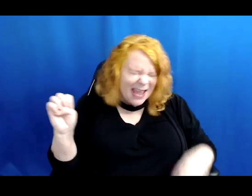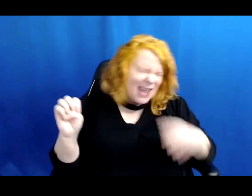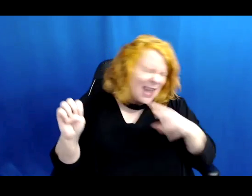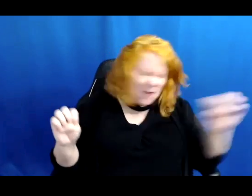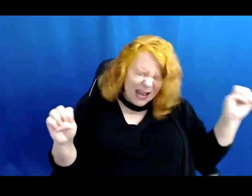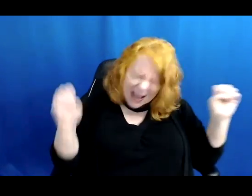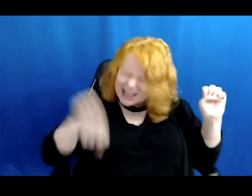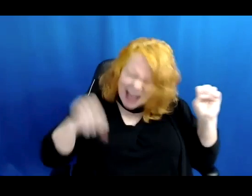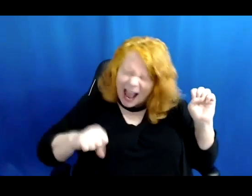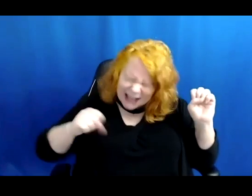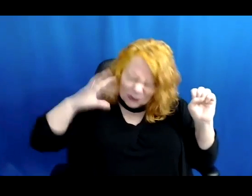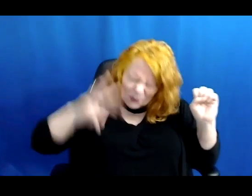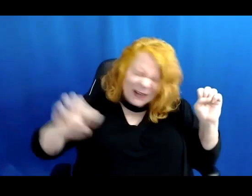WHEE! And again